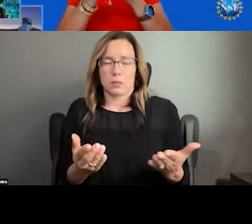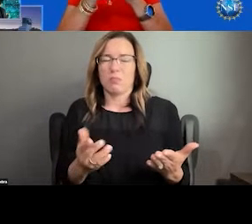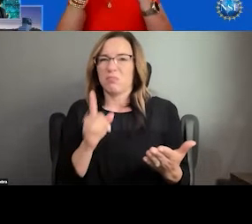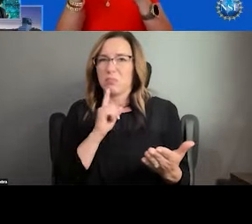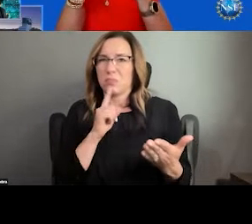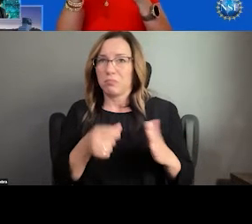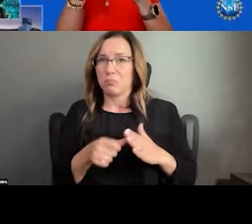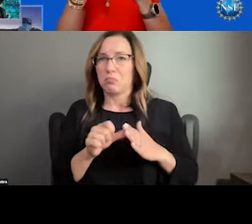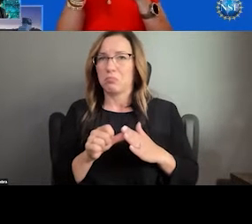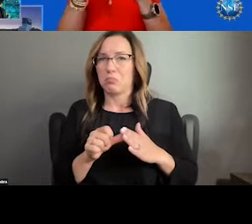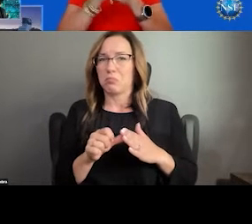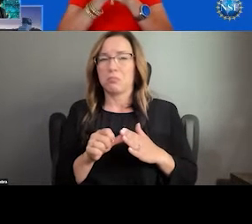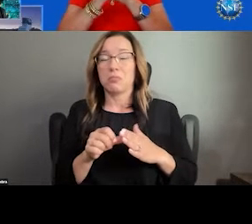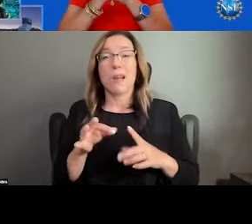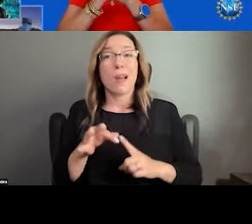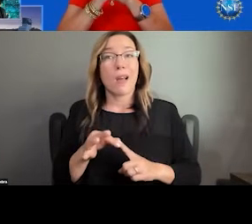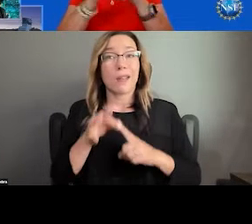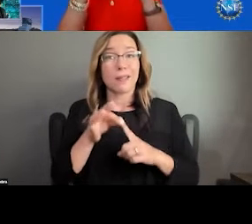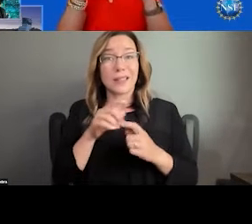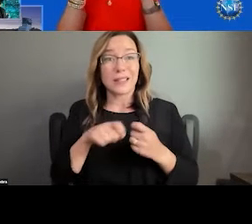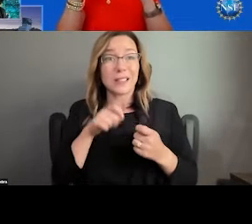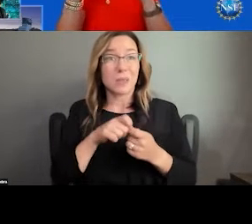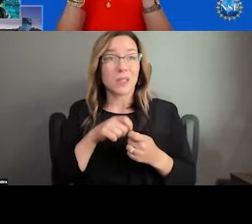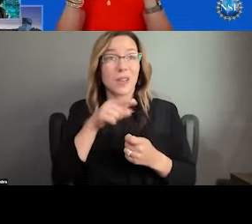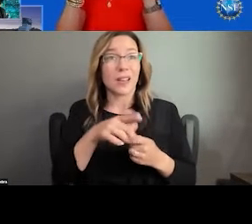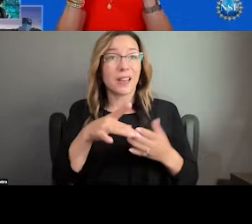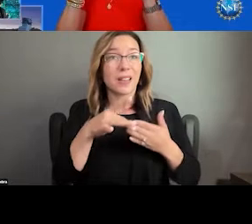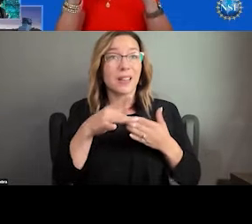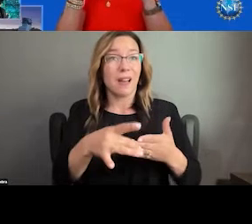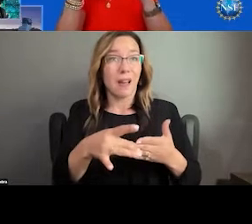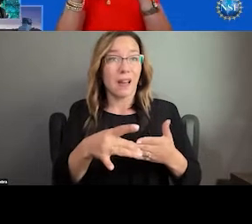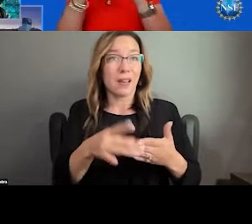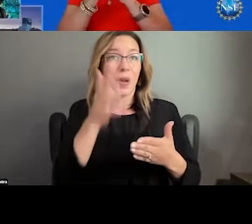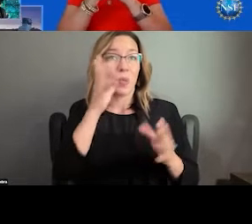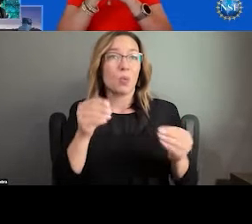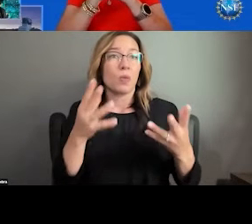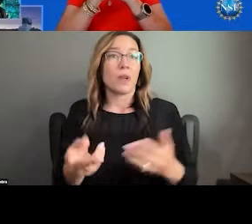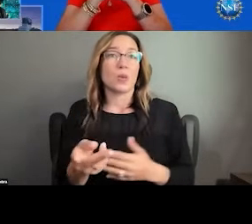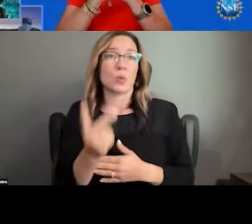Unless it's specified in the PAPPG, and I'm going to give you the two examples as part of